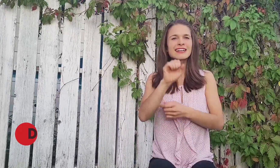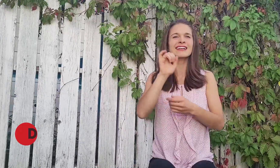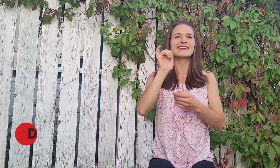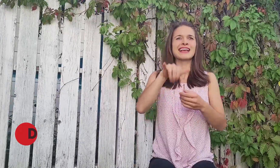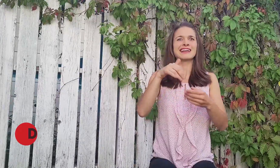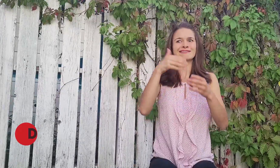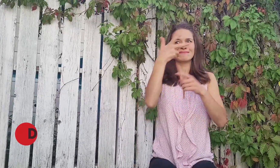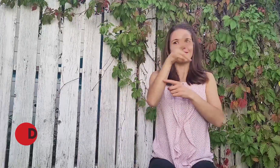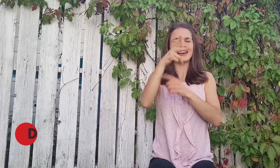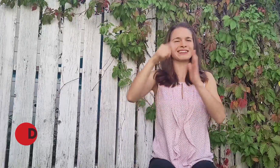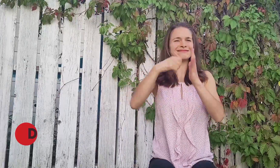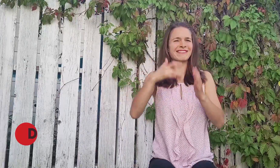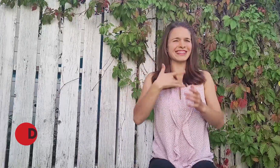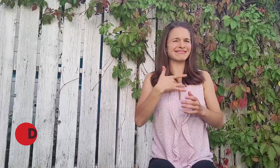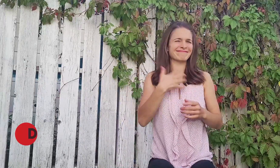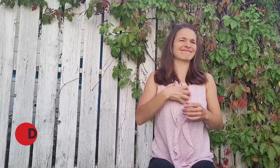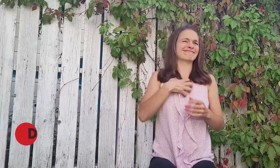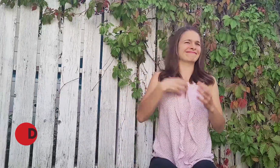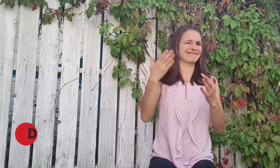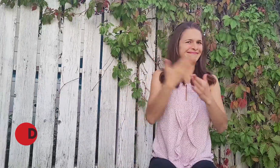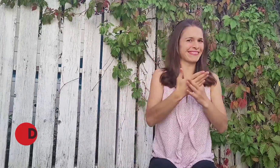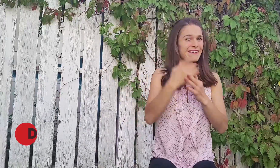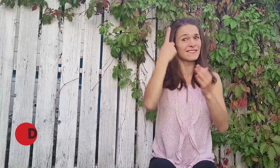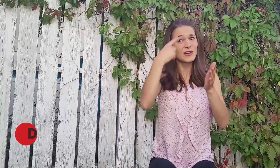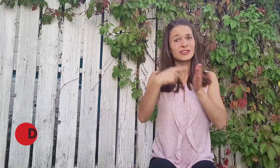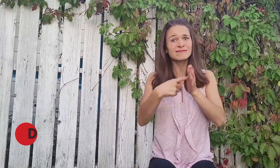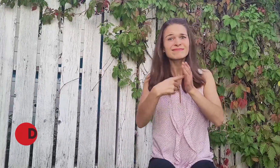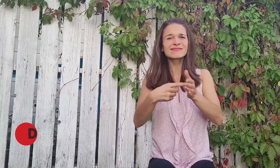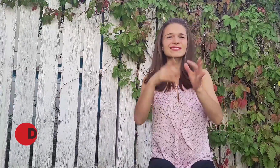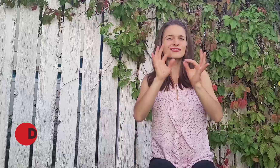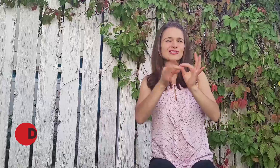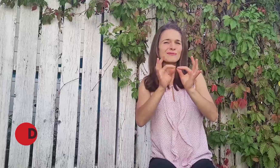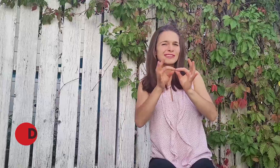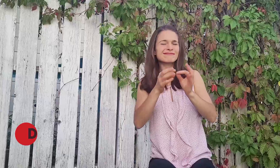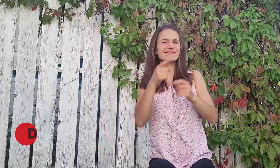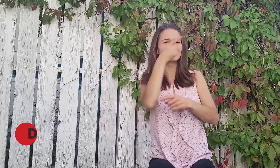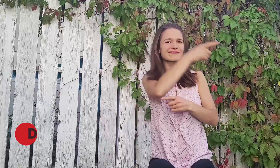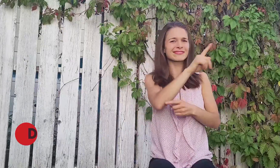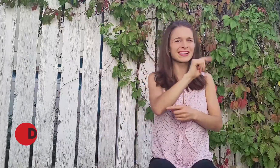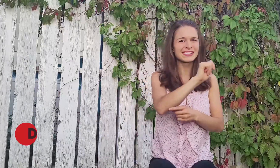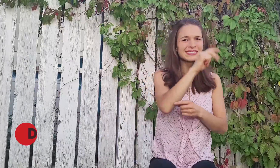hearing child in a Deaf family. There were scenes in the film that disturbed